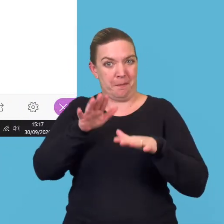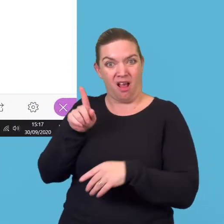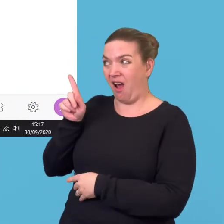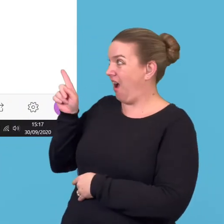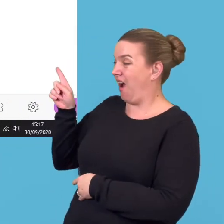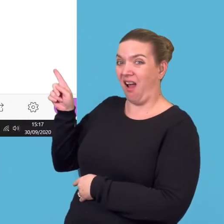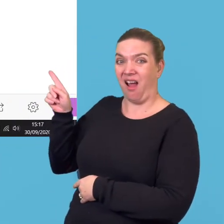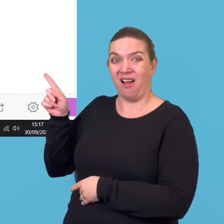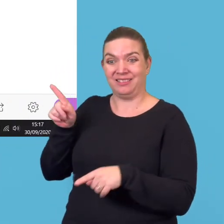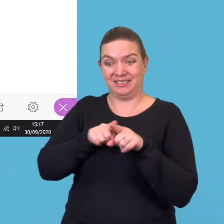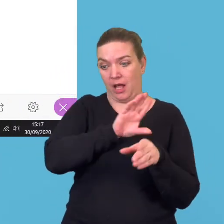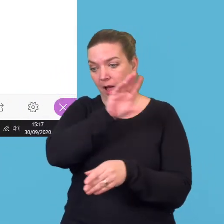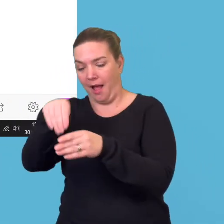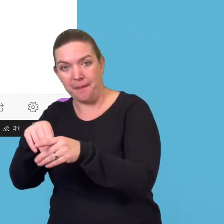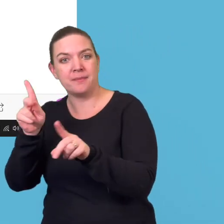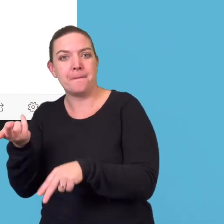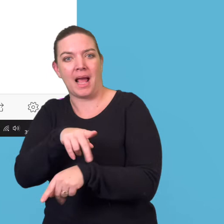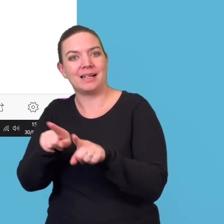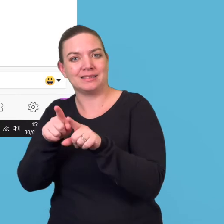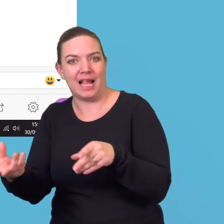or you can just discuss within your group.